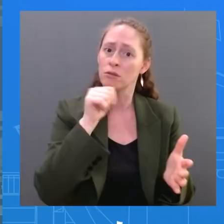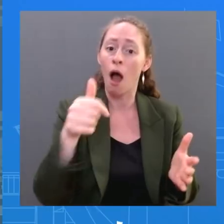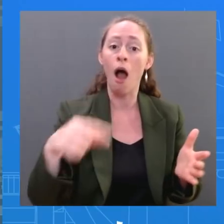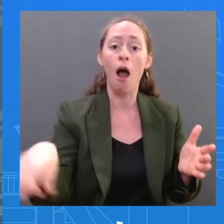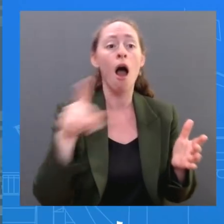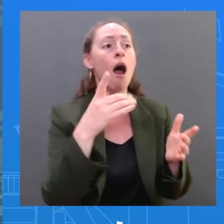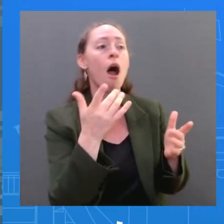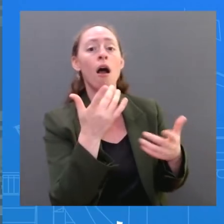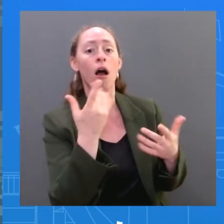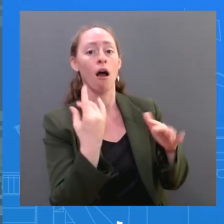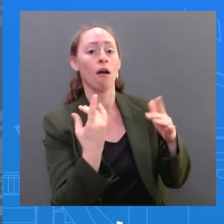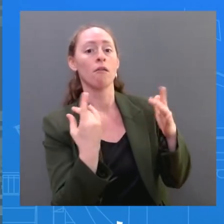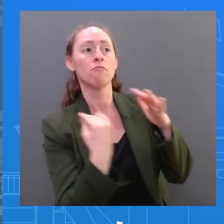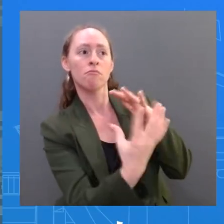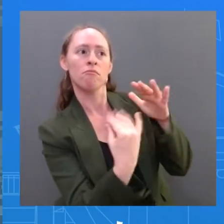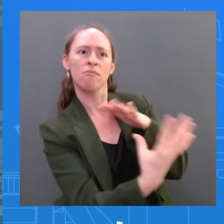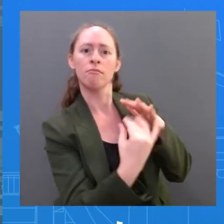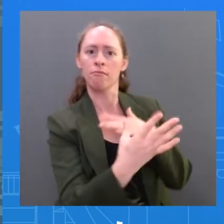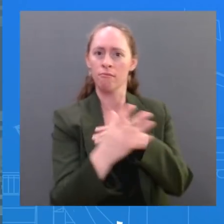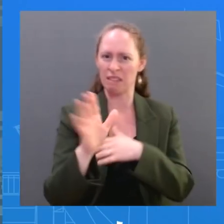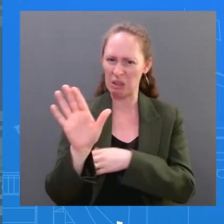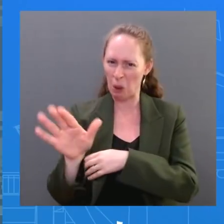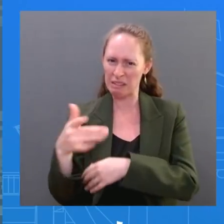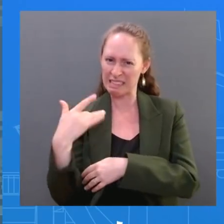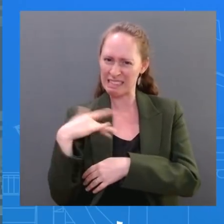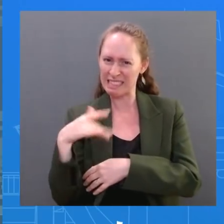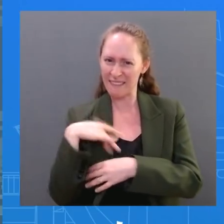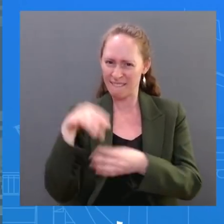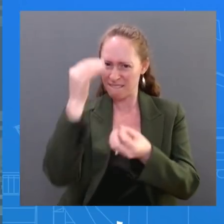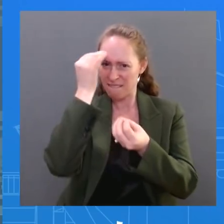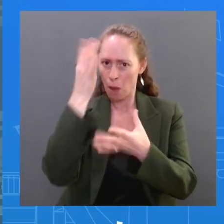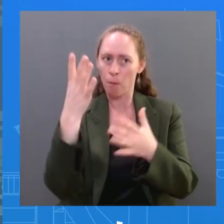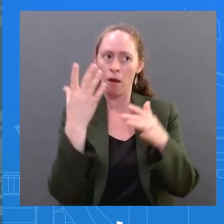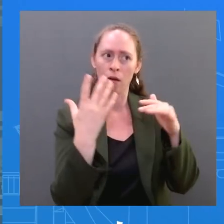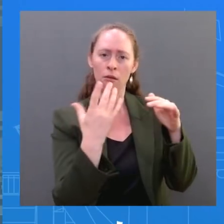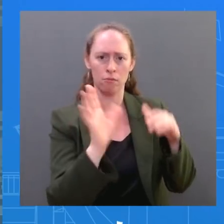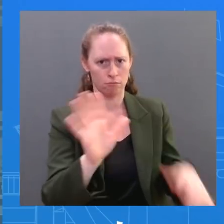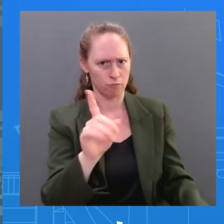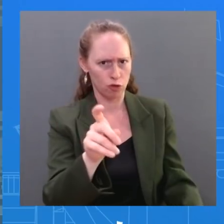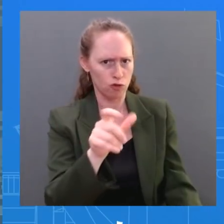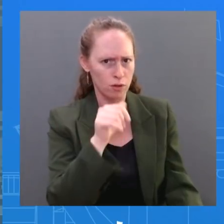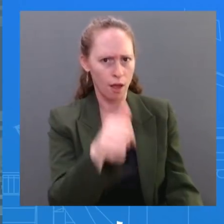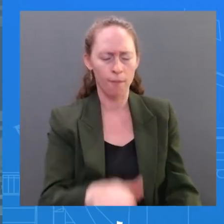the physical safety and security. And finally, it coordinates the implementation of federal efforts